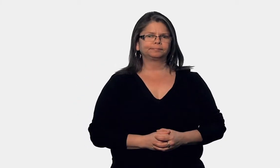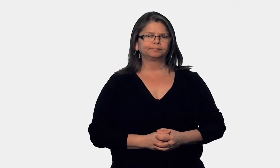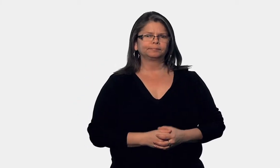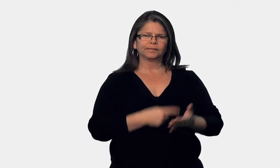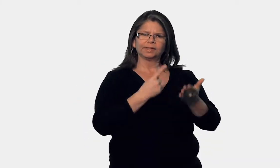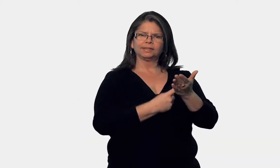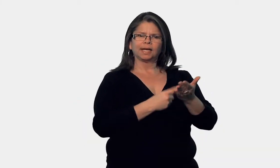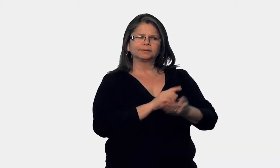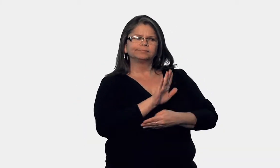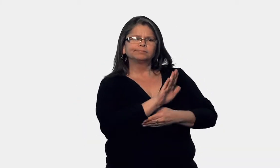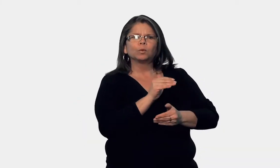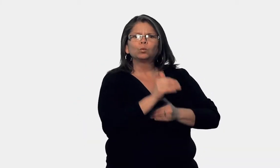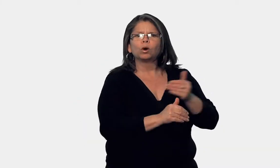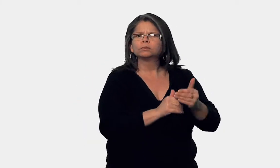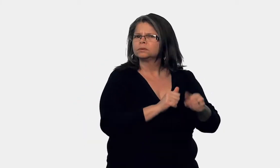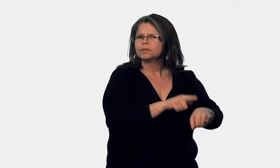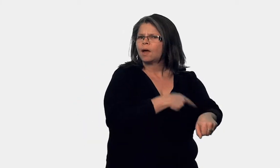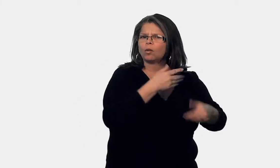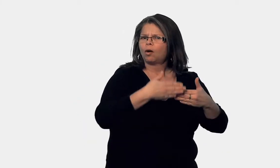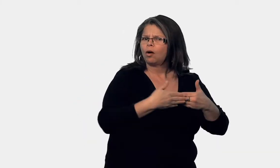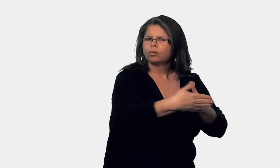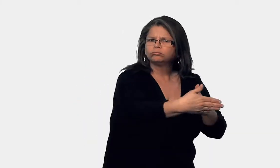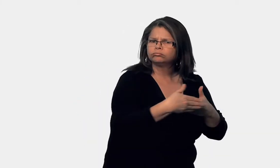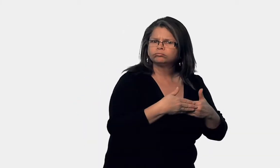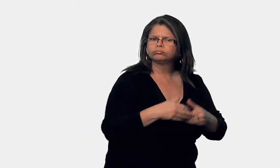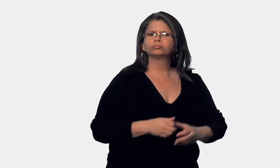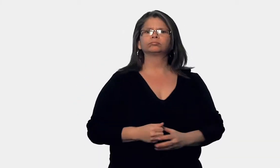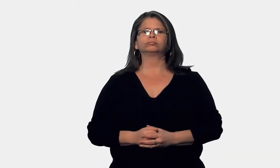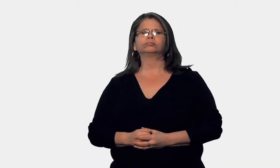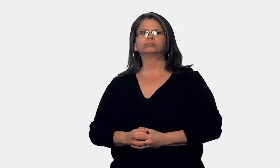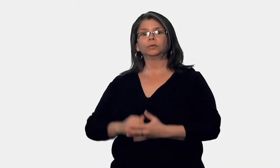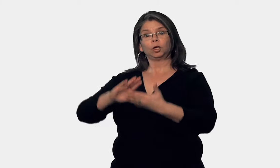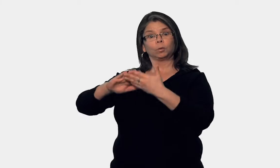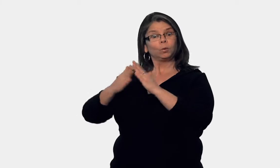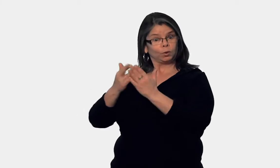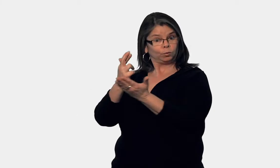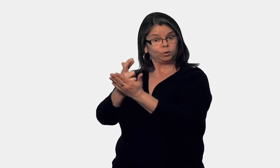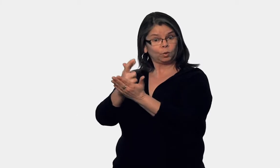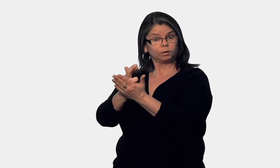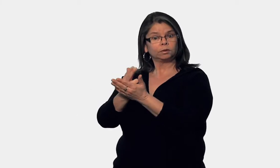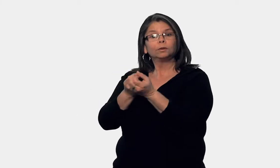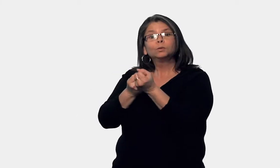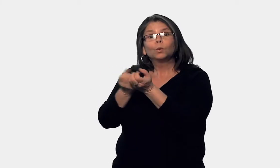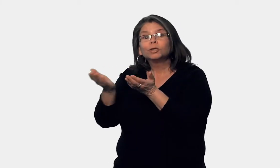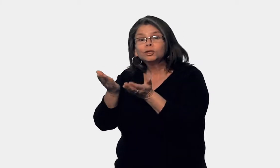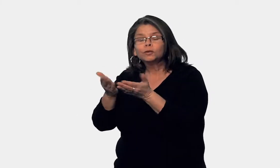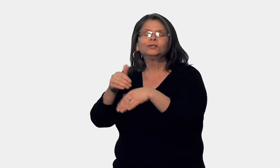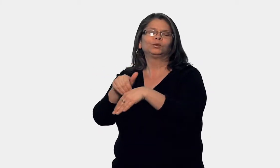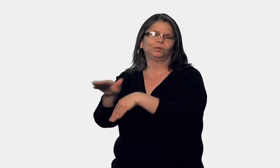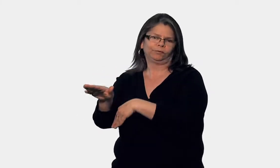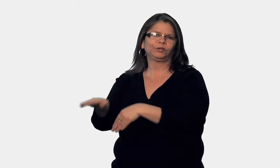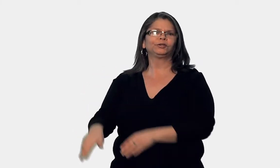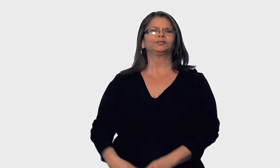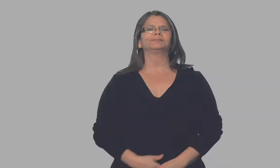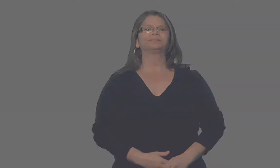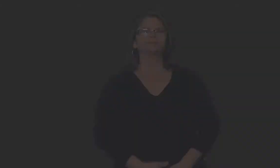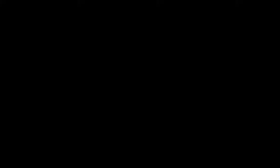Talk about how long the process may take; Refer to community resources and support services.